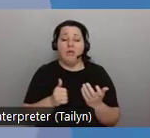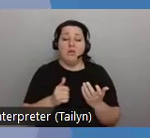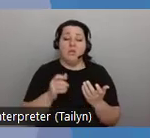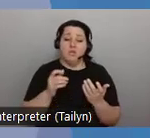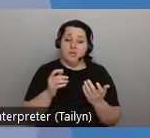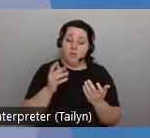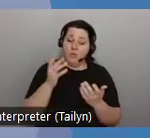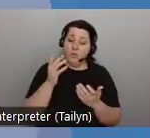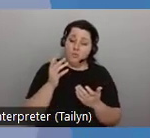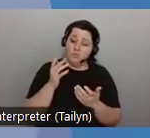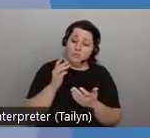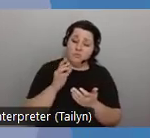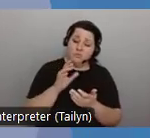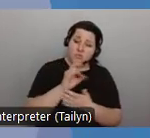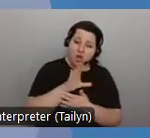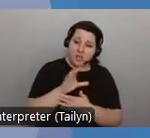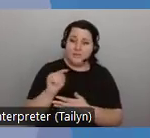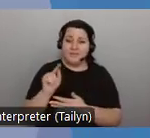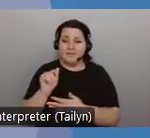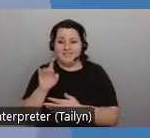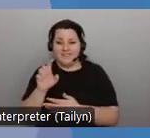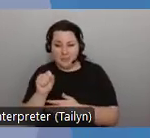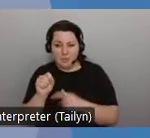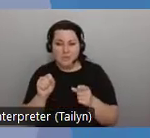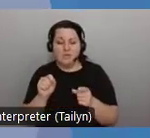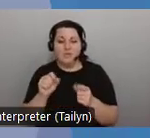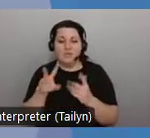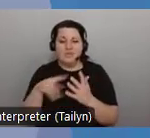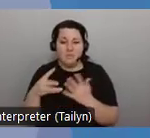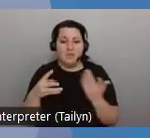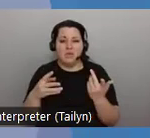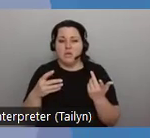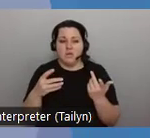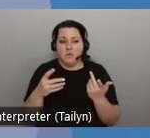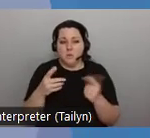formatting. Because that does change the behavior. Especially inside of form. And the problem with documents and tables as we do not have